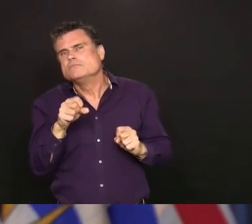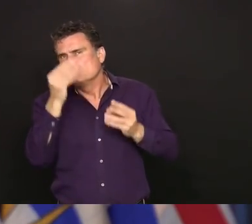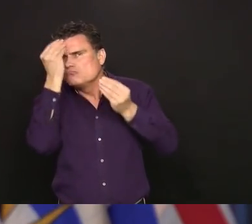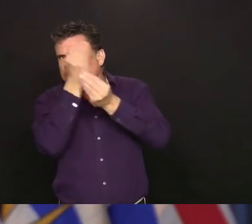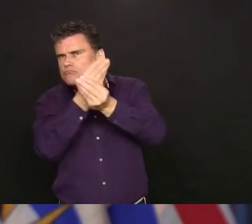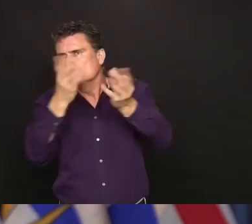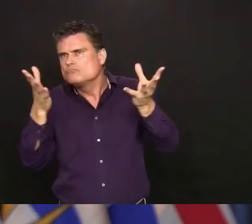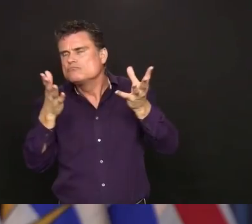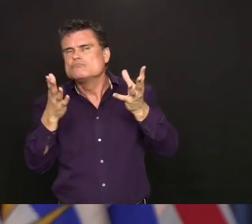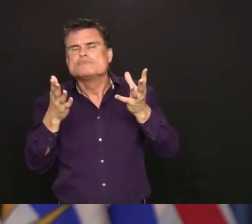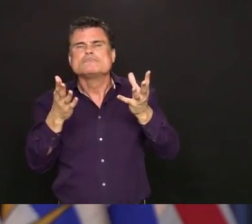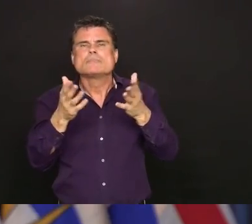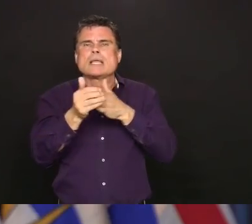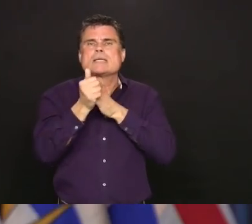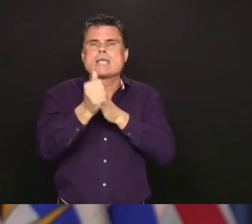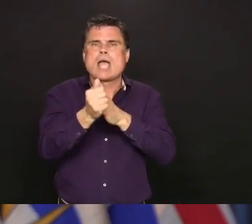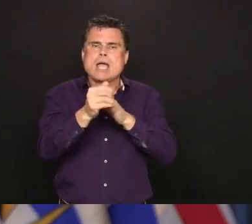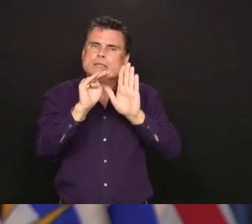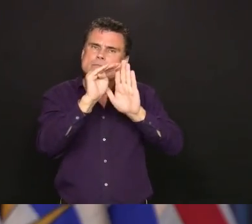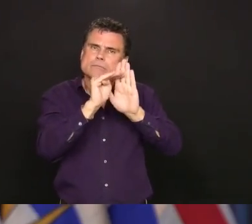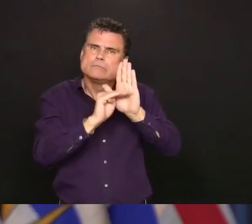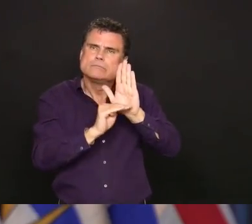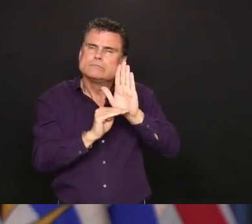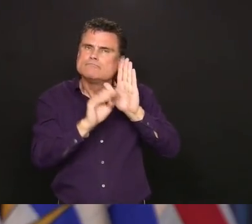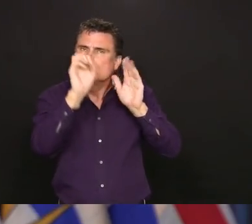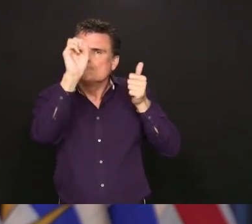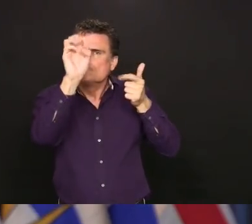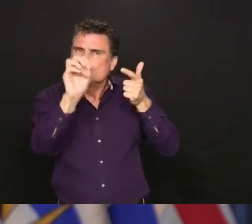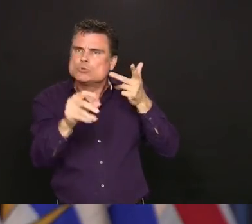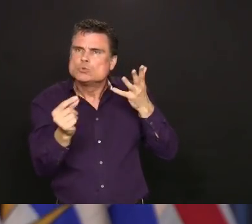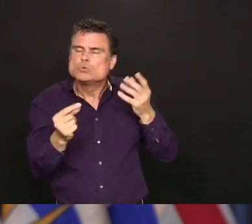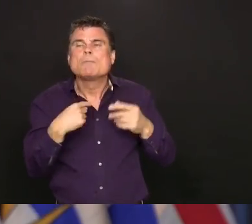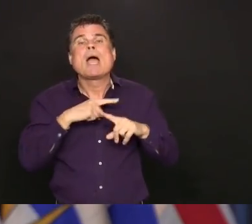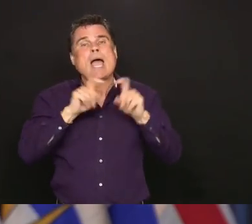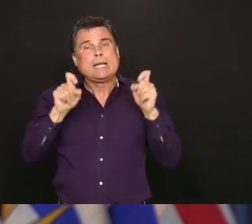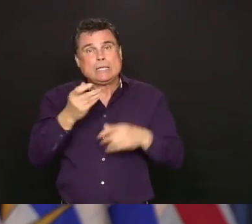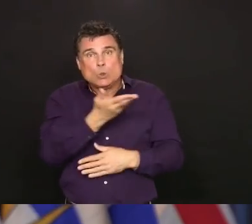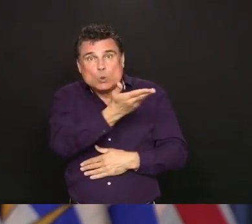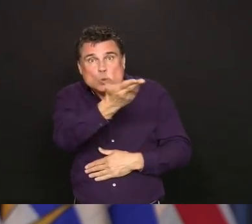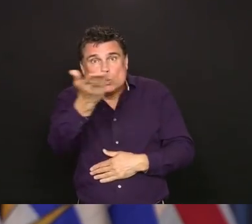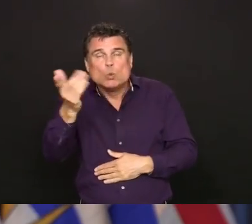people who are involved in those setting up those types of team sports to think about